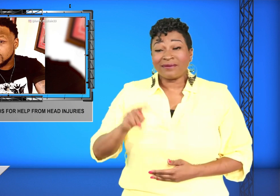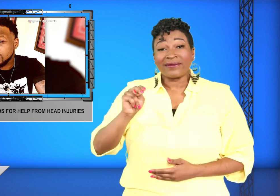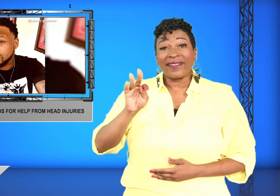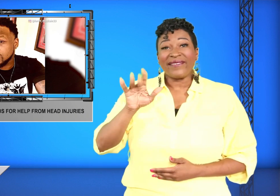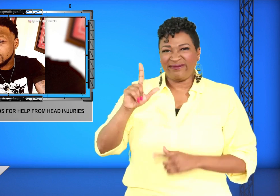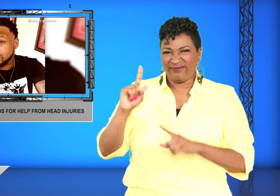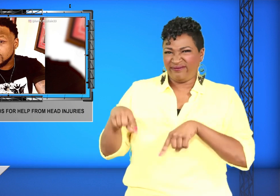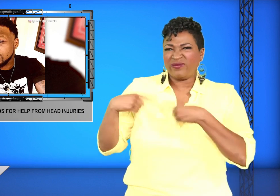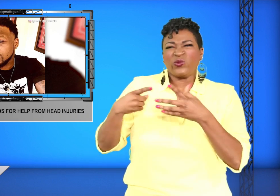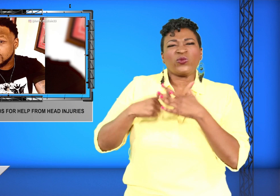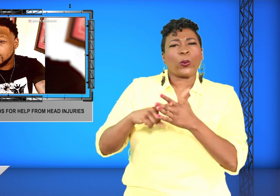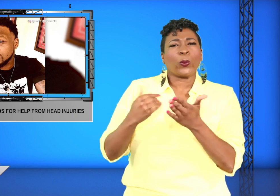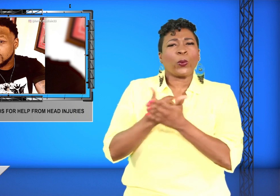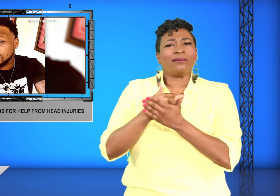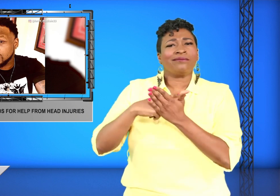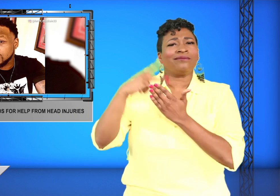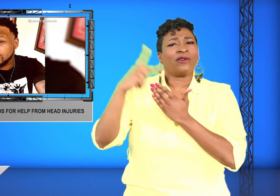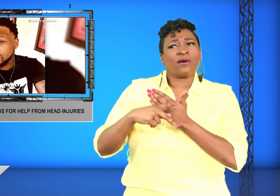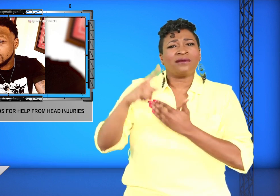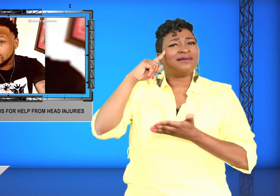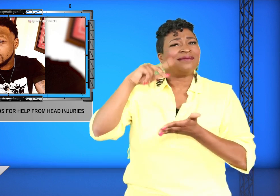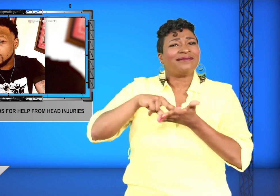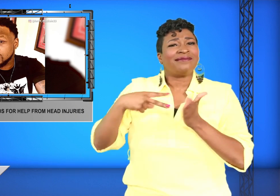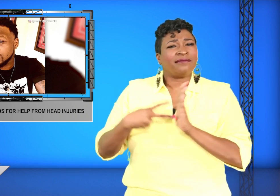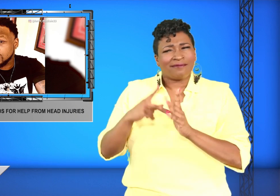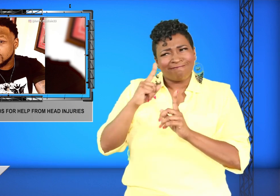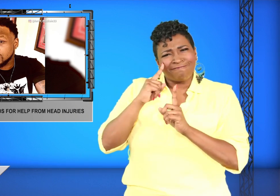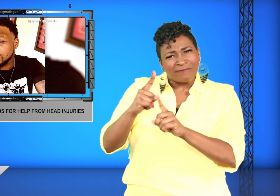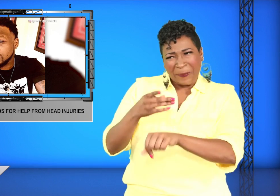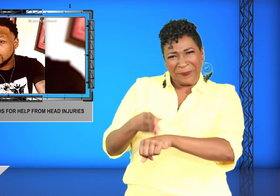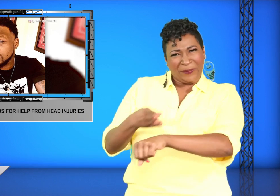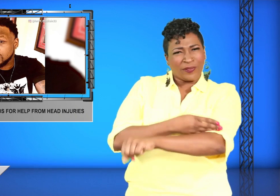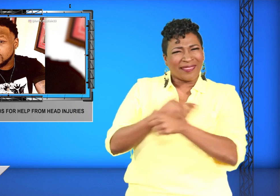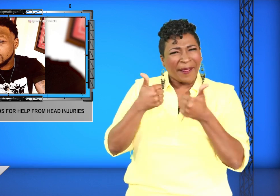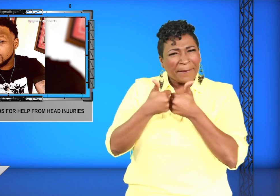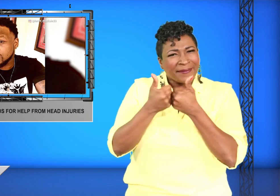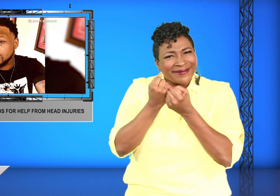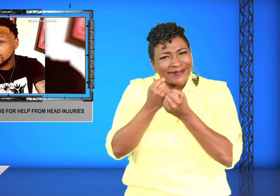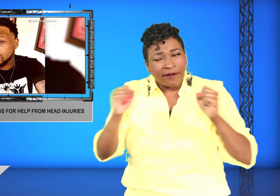The league has since rolled out initiatives intended to increase the game's safety and